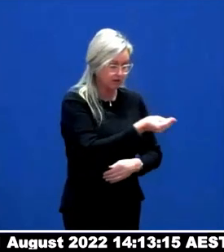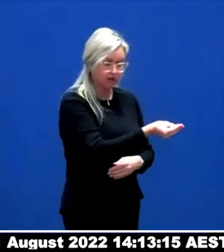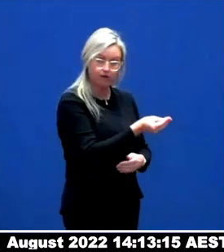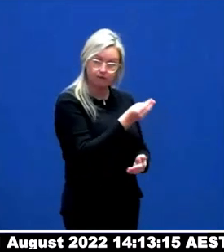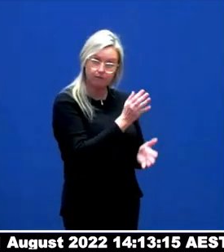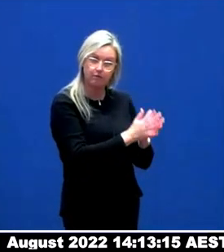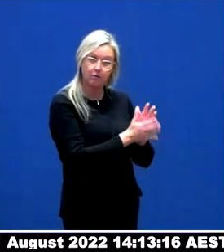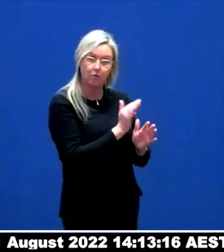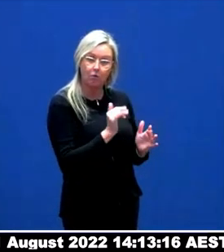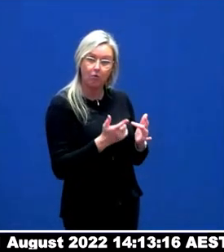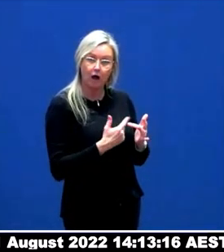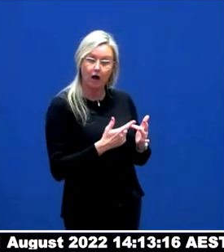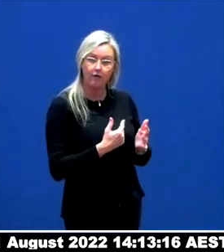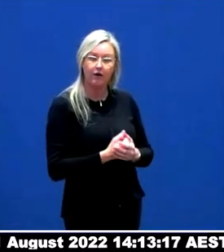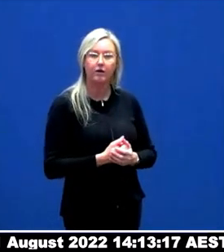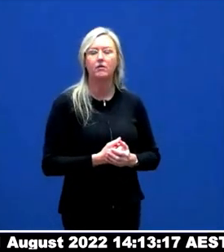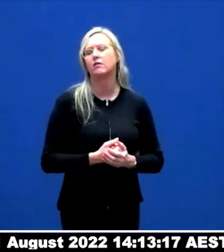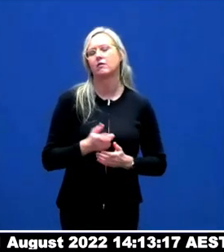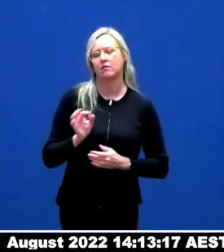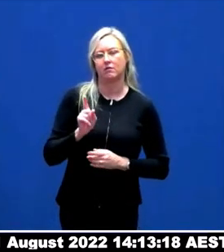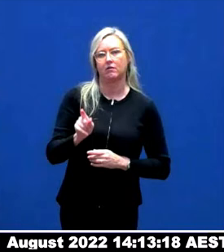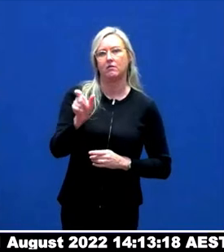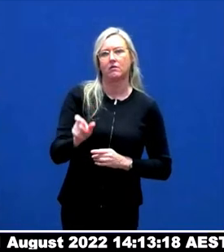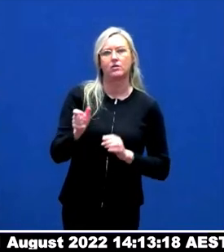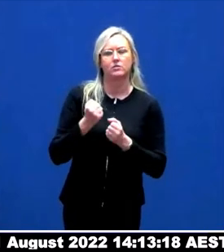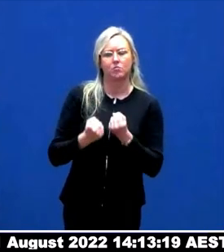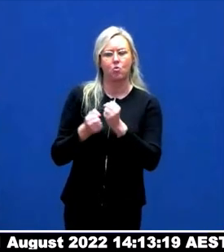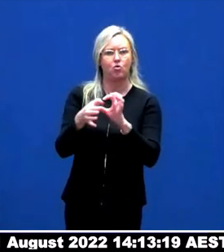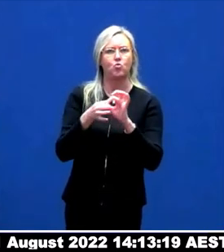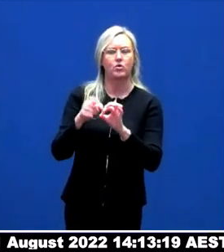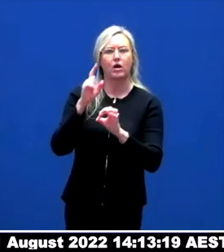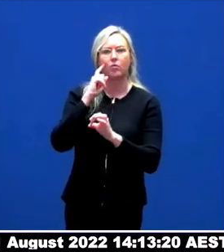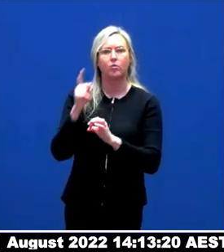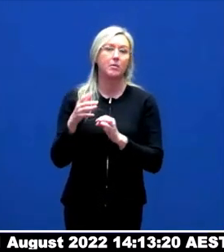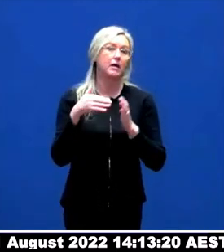So, they would assist the participant to make any applications they needed to make for